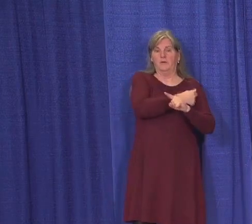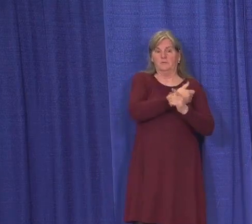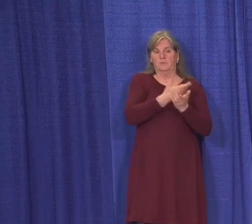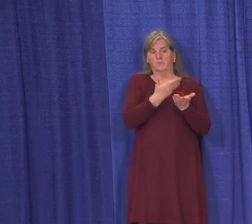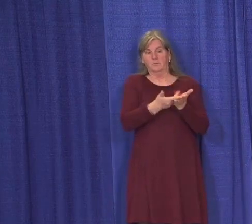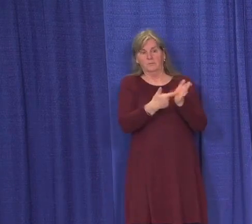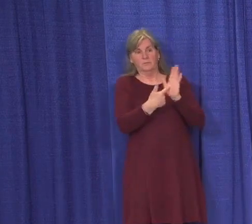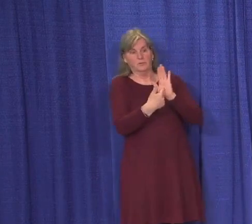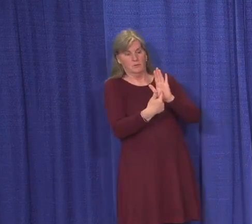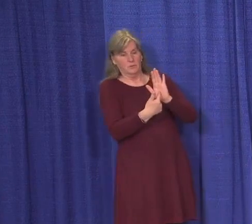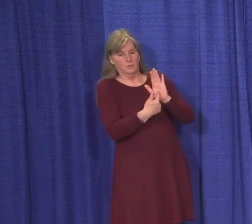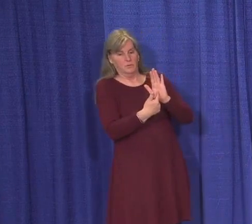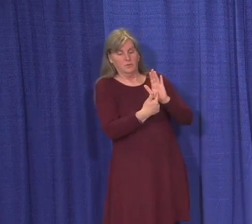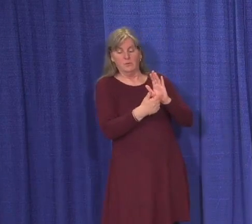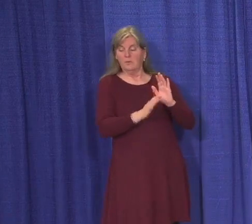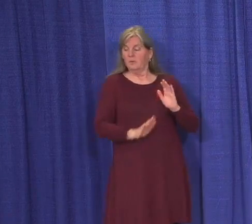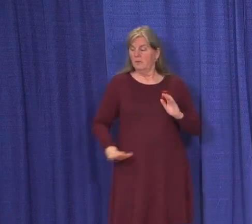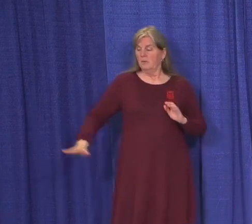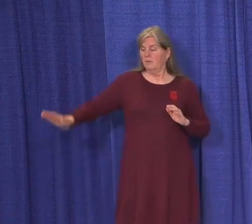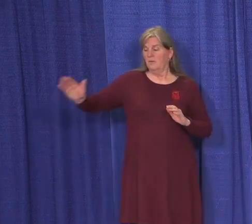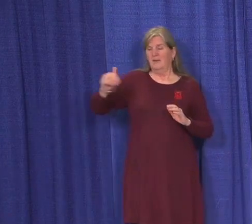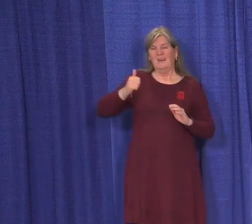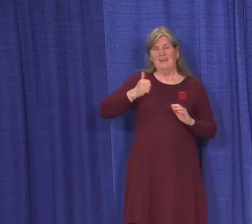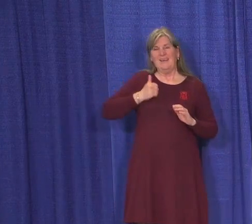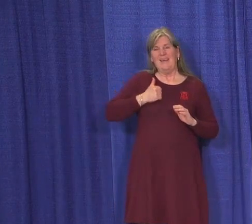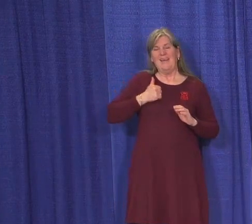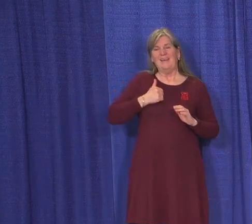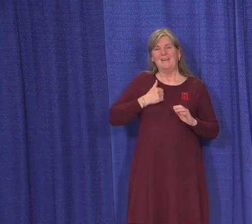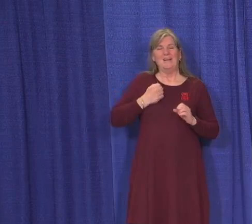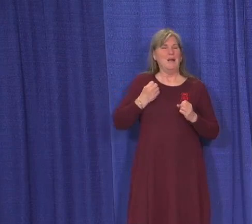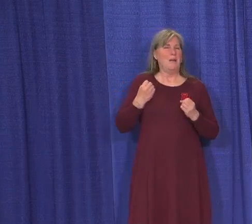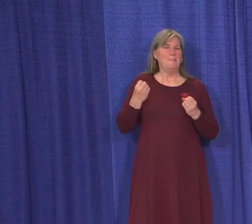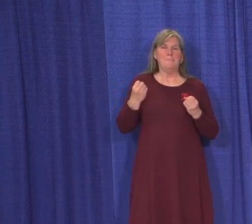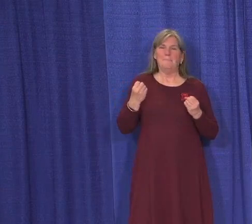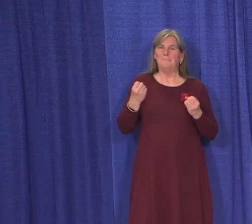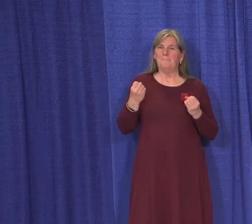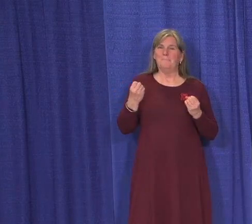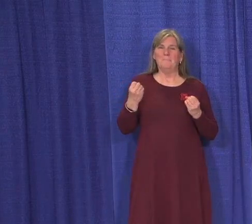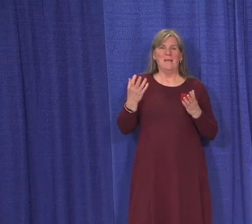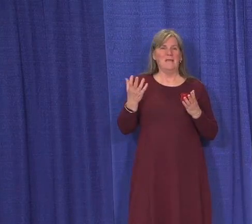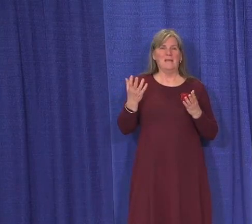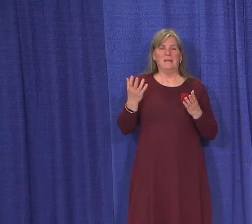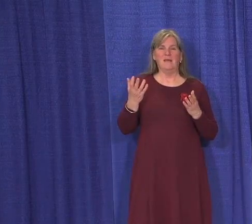lot easier to carry out and it does not exclude Canadians who